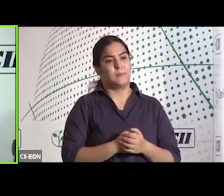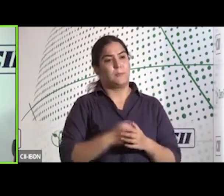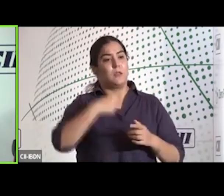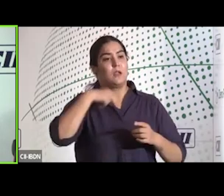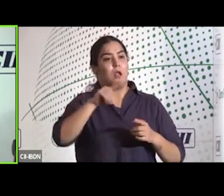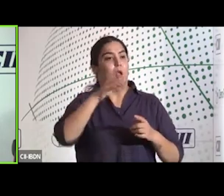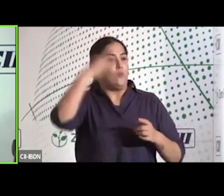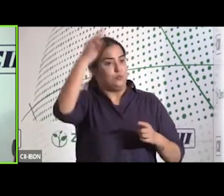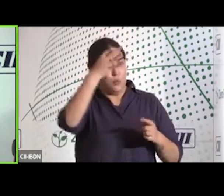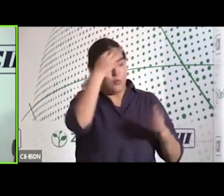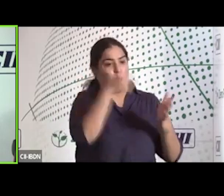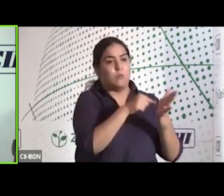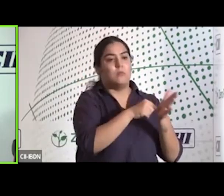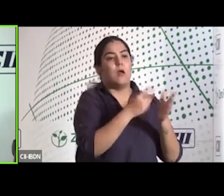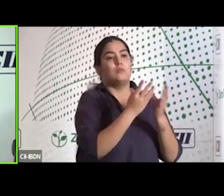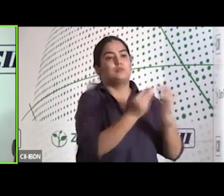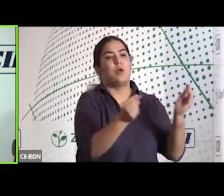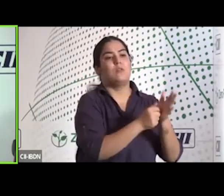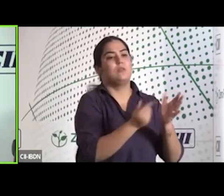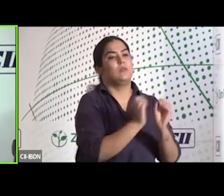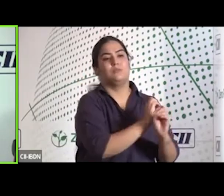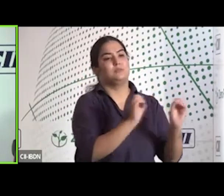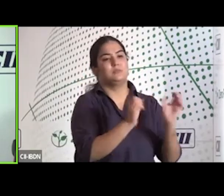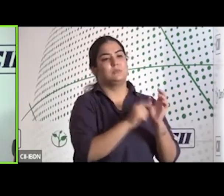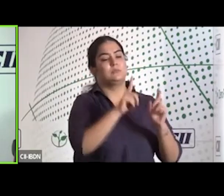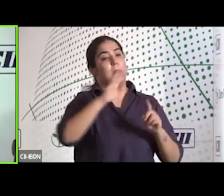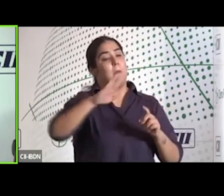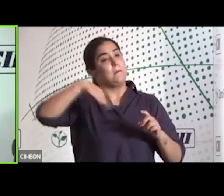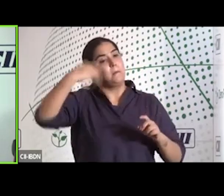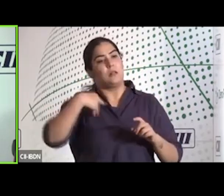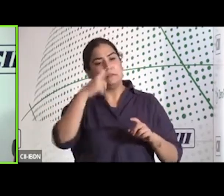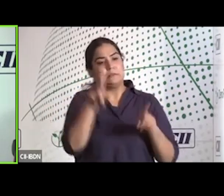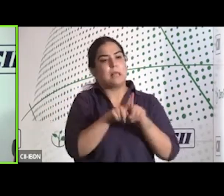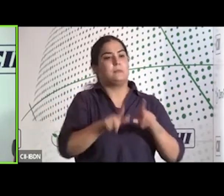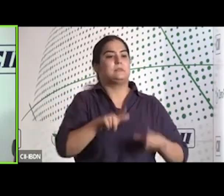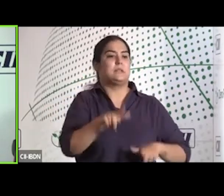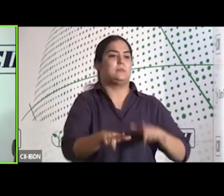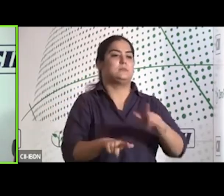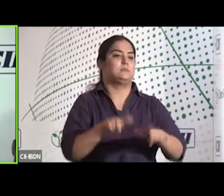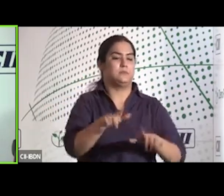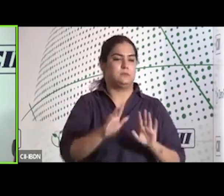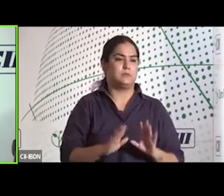and we needn't wait for everything to happen in steps. When you then move to the